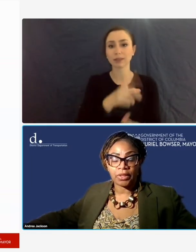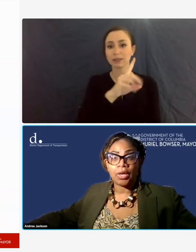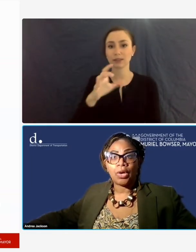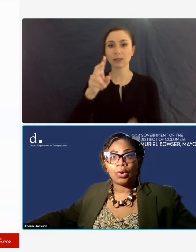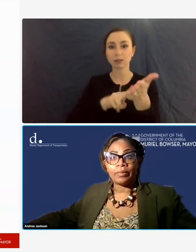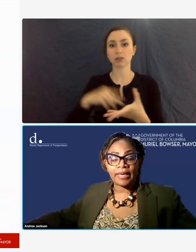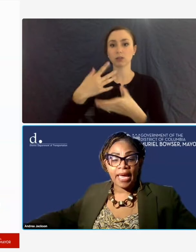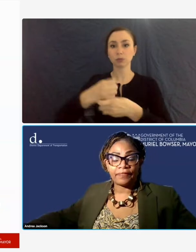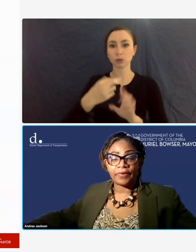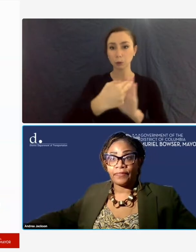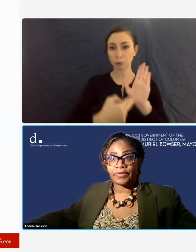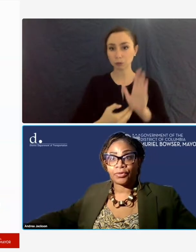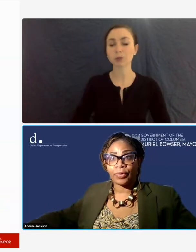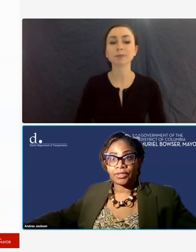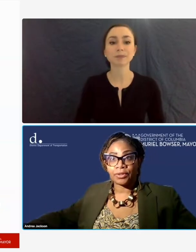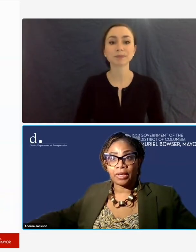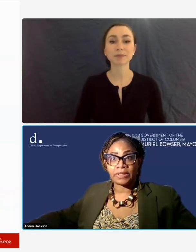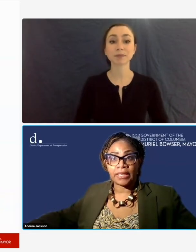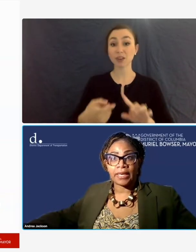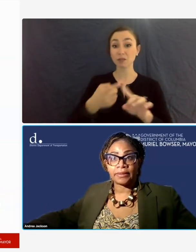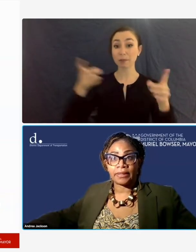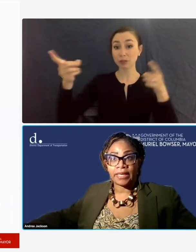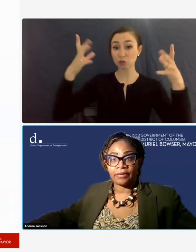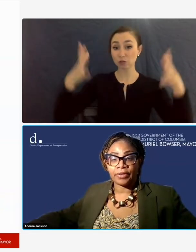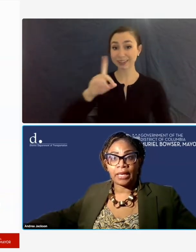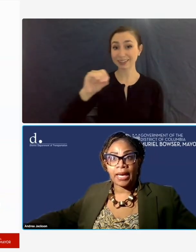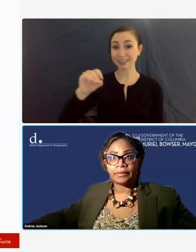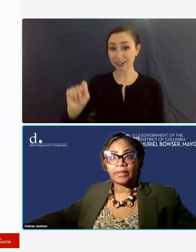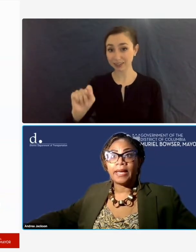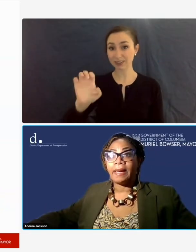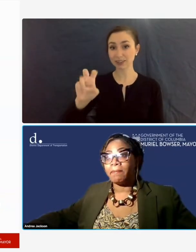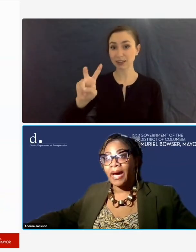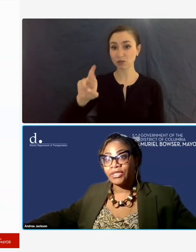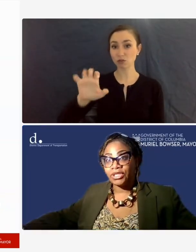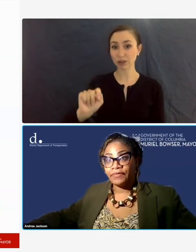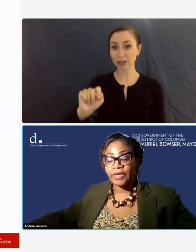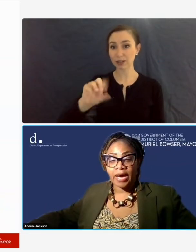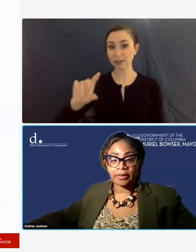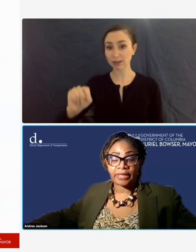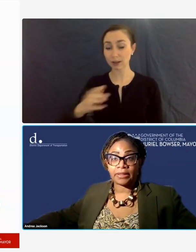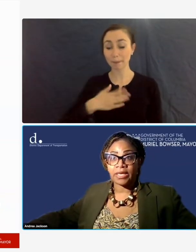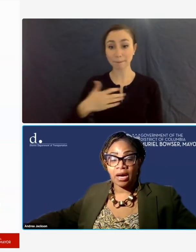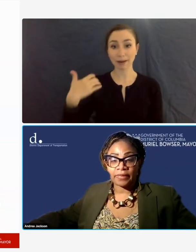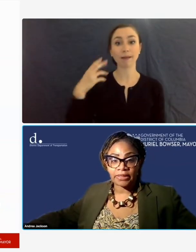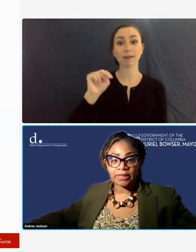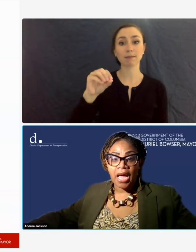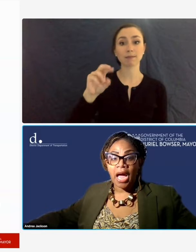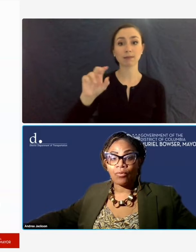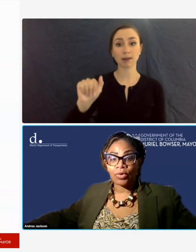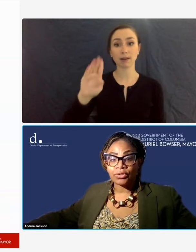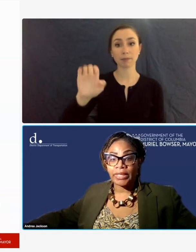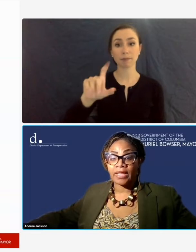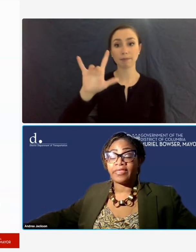on behalf of the director of ddot everett lot and my chief nana bailey thomas i want to again thank